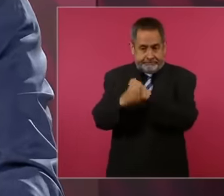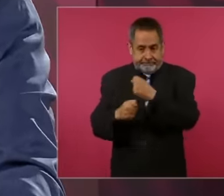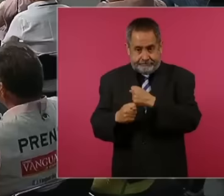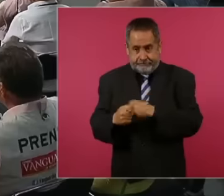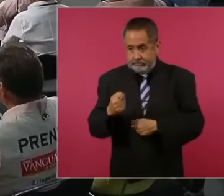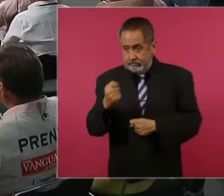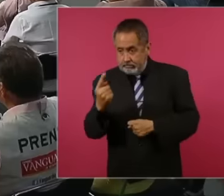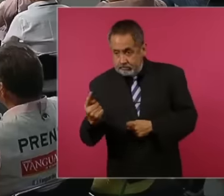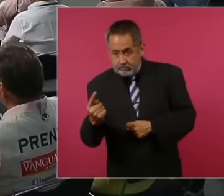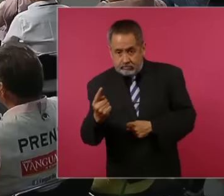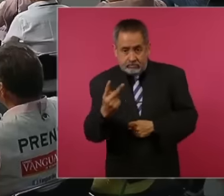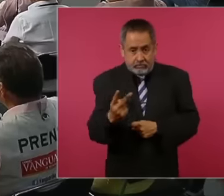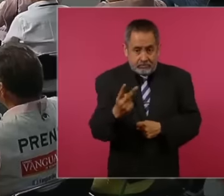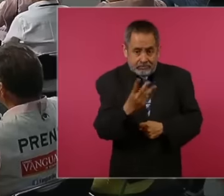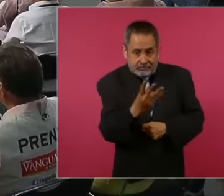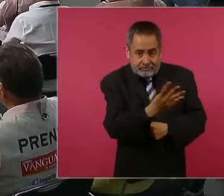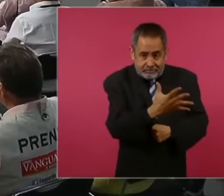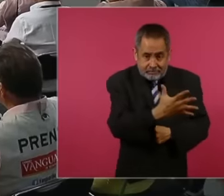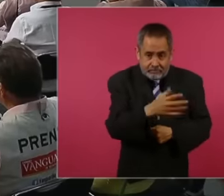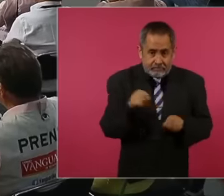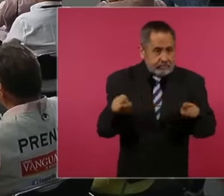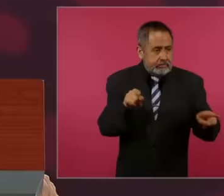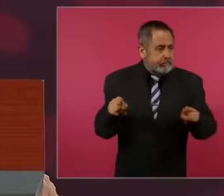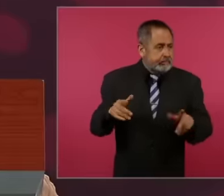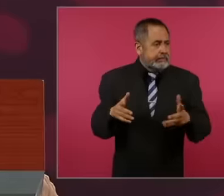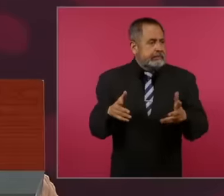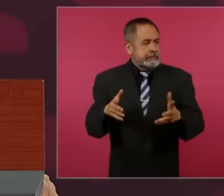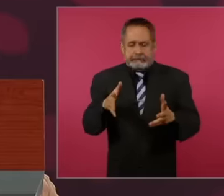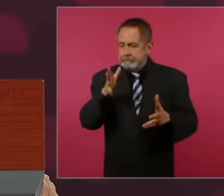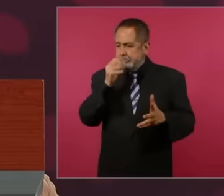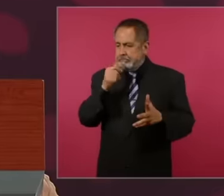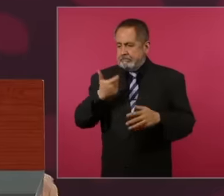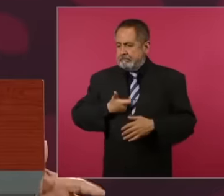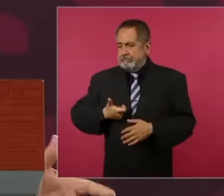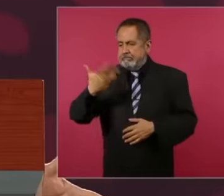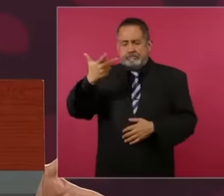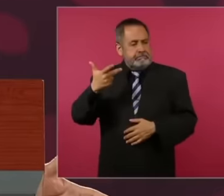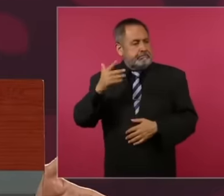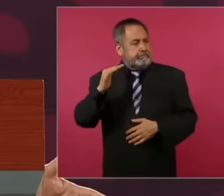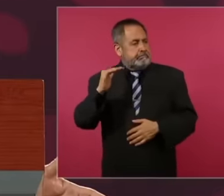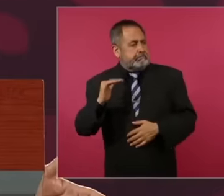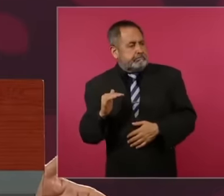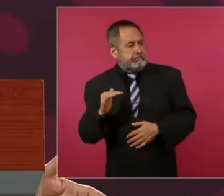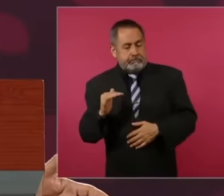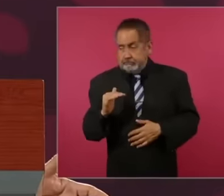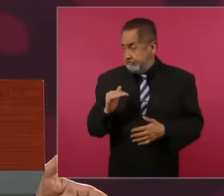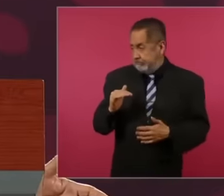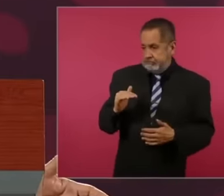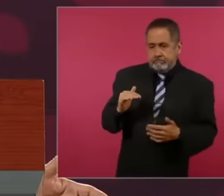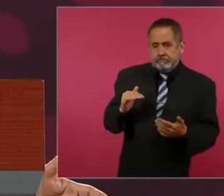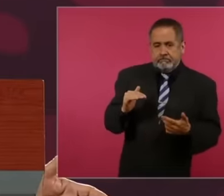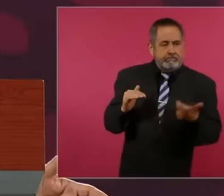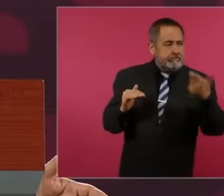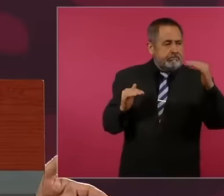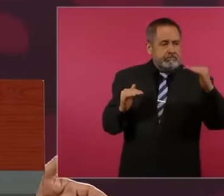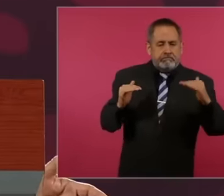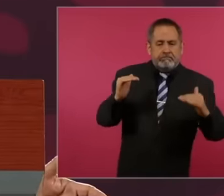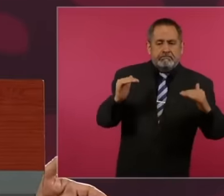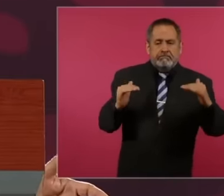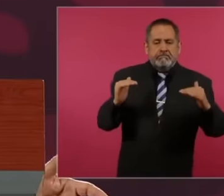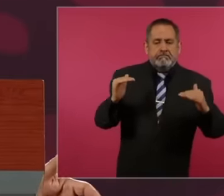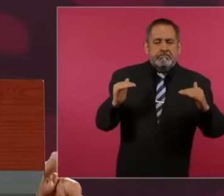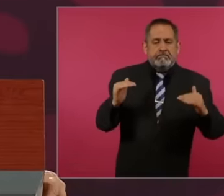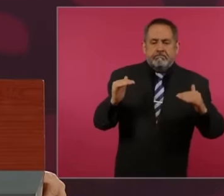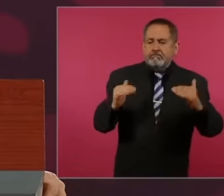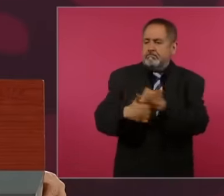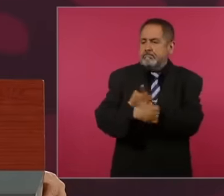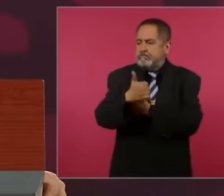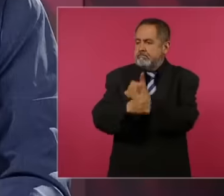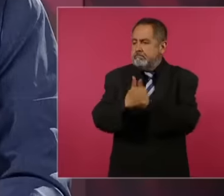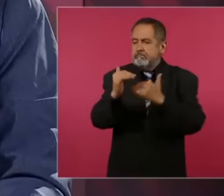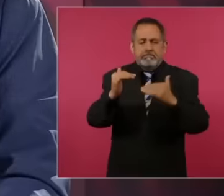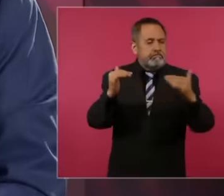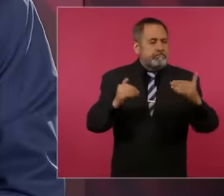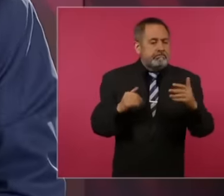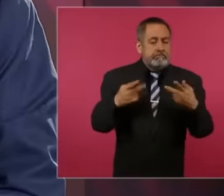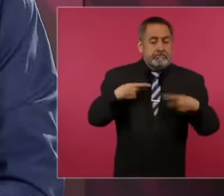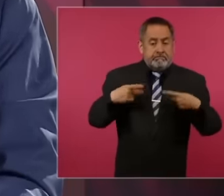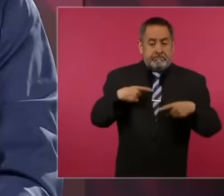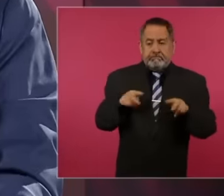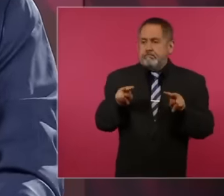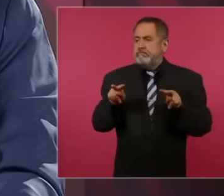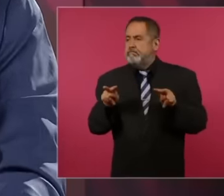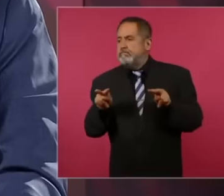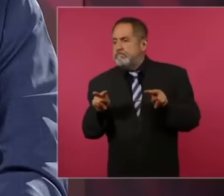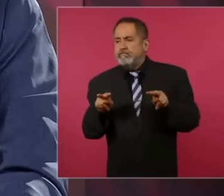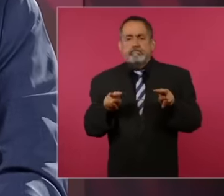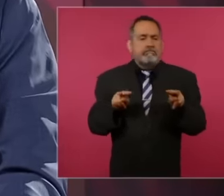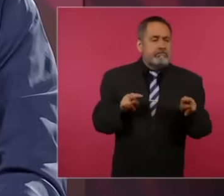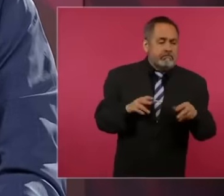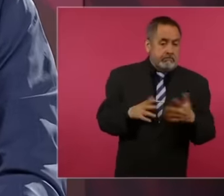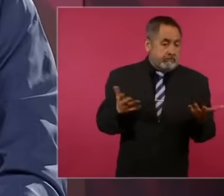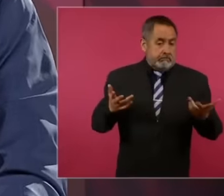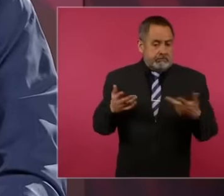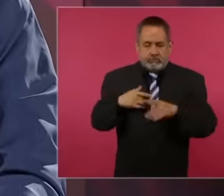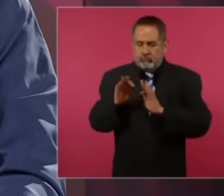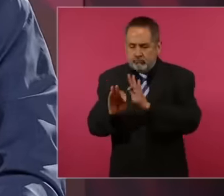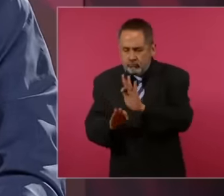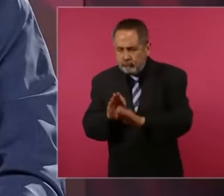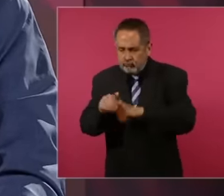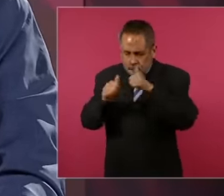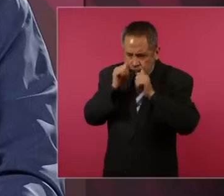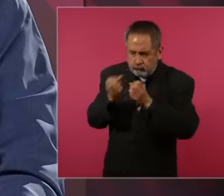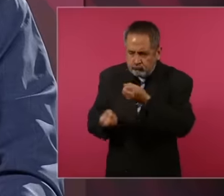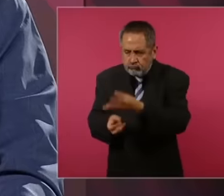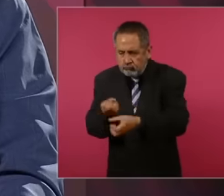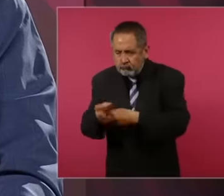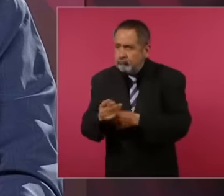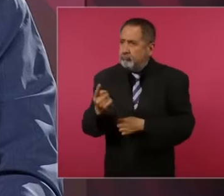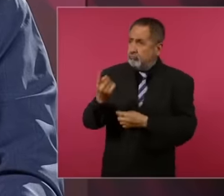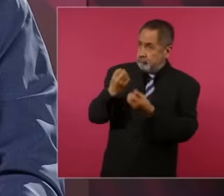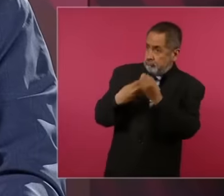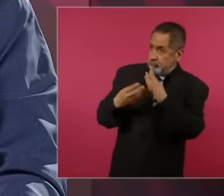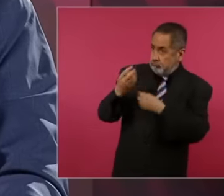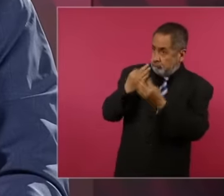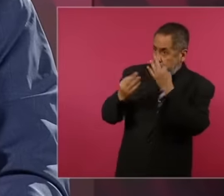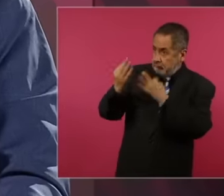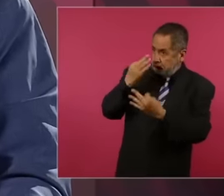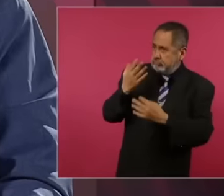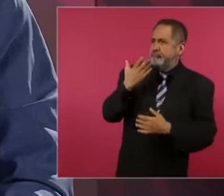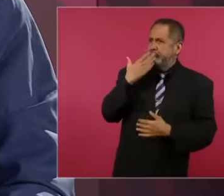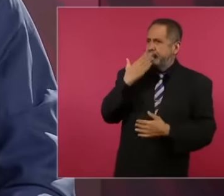stores, they have to give better prices, there is competition, they have to try good to the people